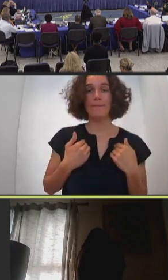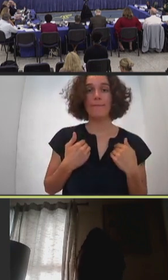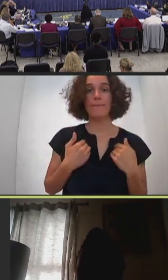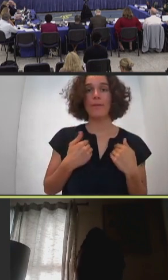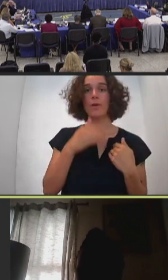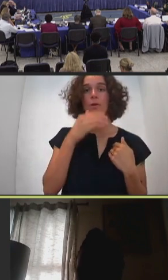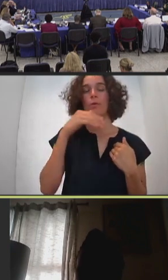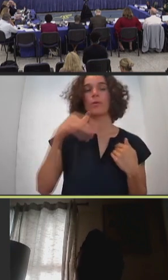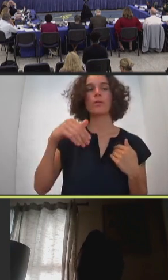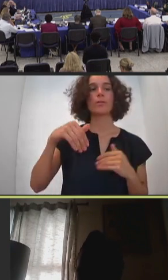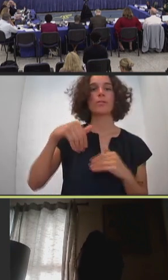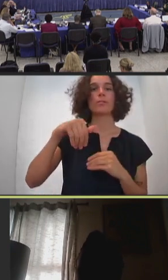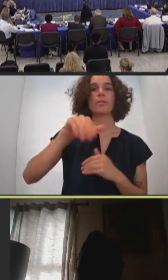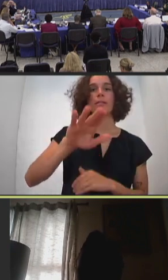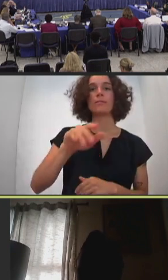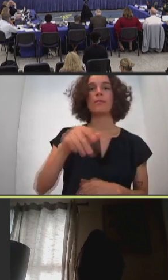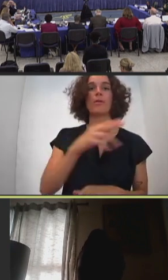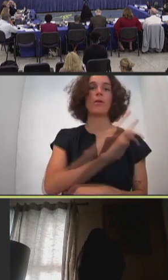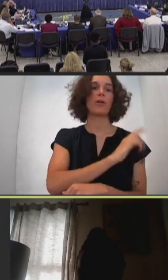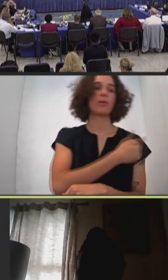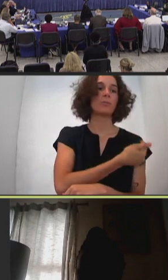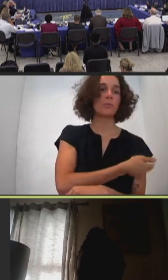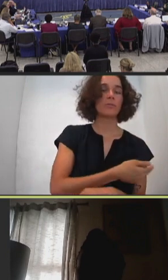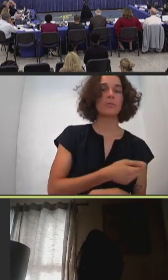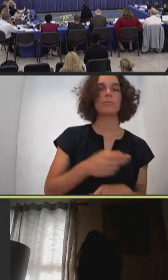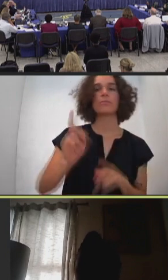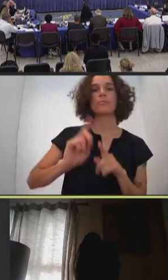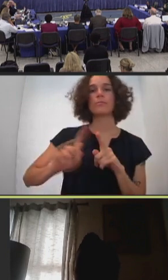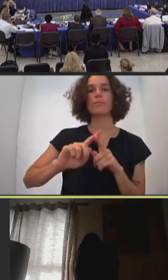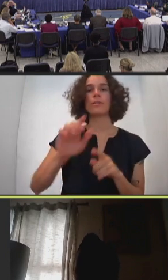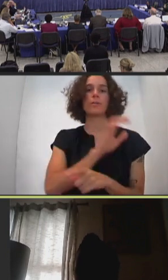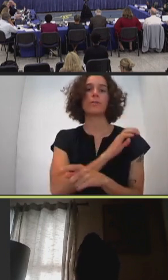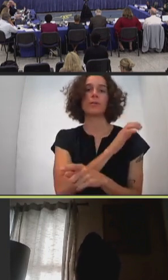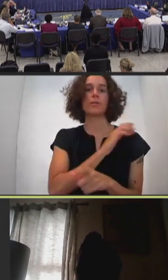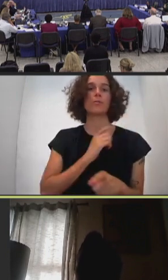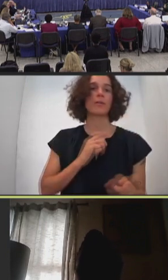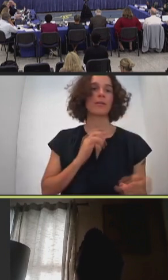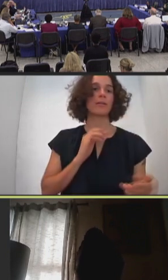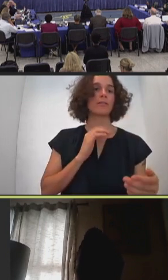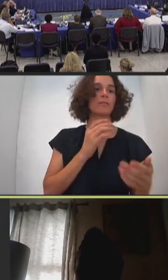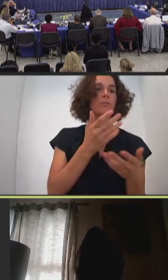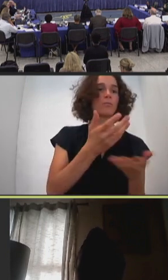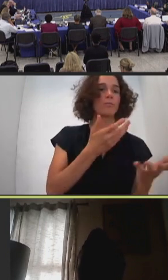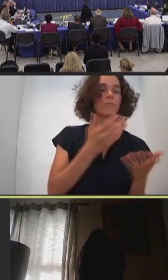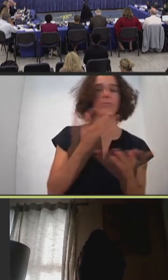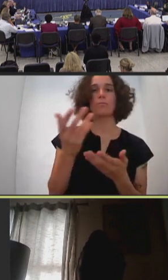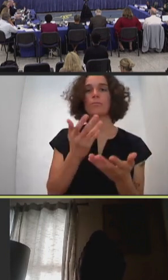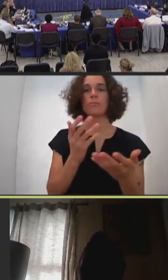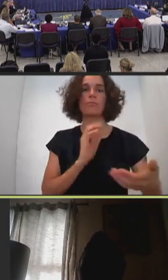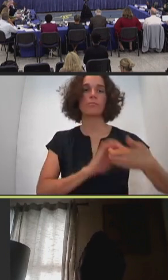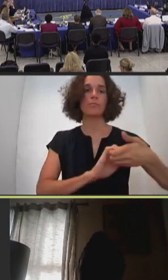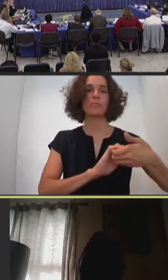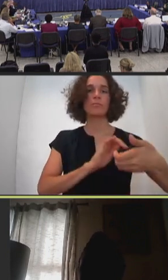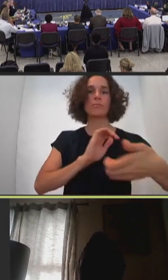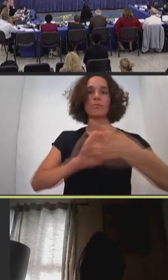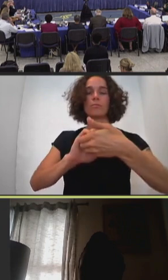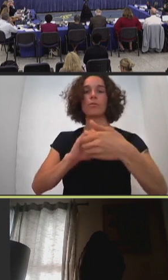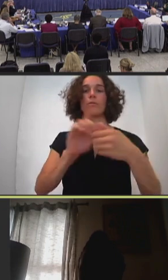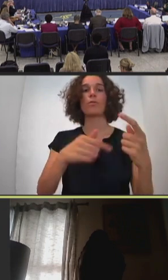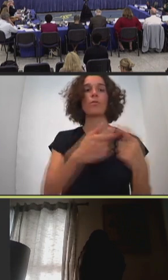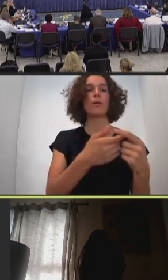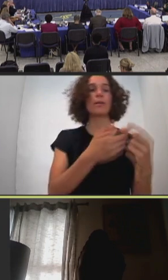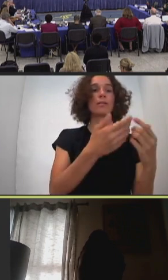to hospitals and other clinics that we work with. We -- once they are discharged from those clinics,